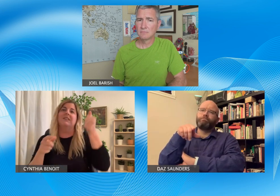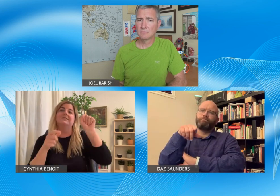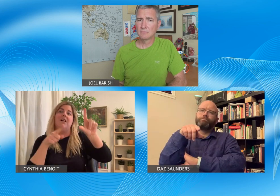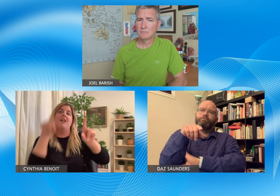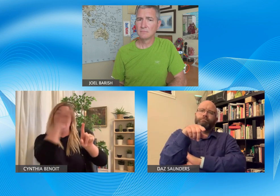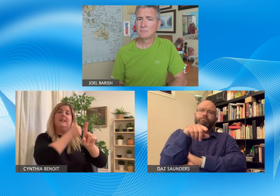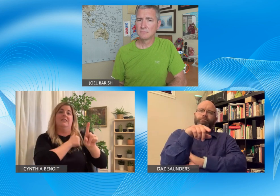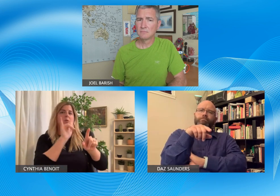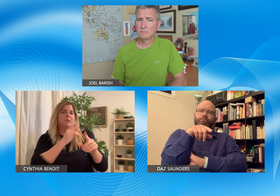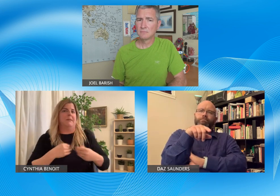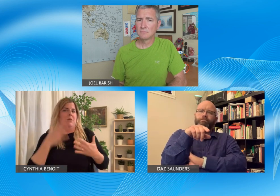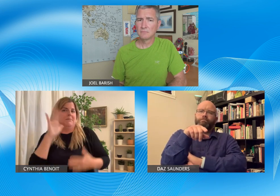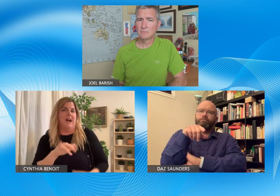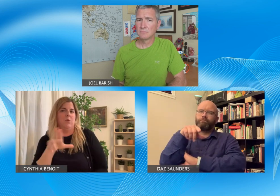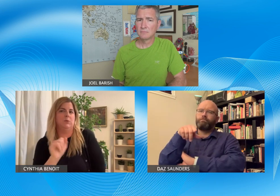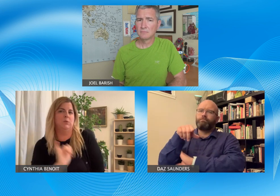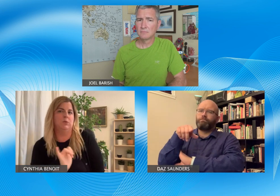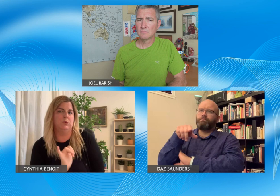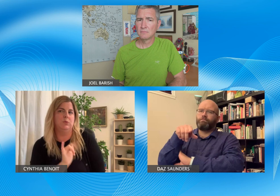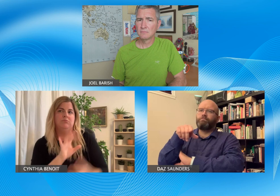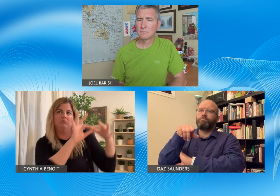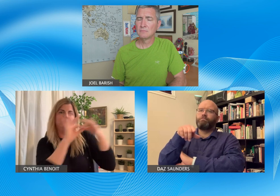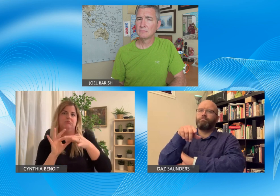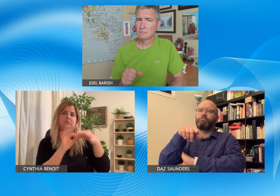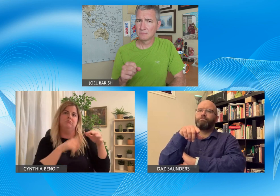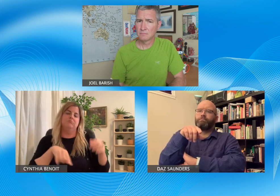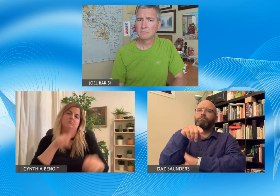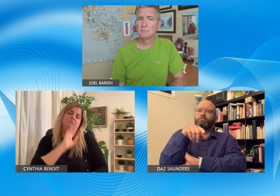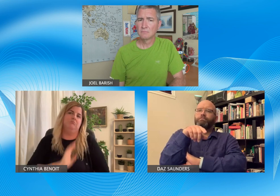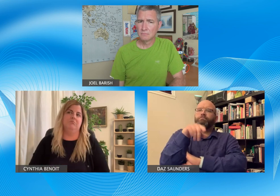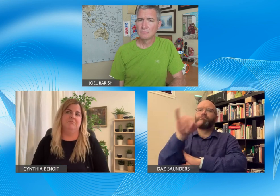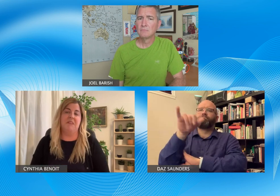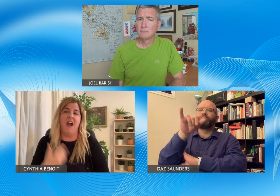I would like to add, that the ASL used in Canada has been inspired by the ASL used in the United States. There is a correlation between those two as well.